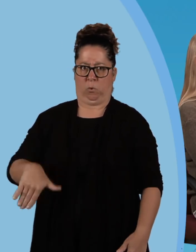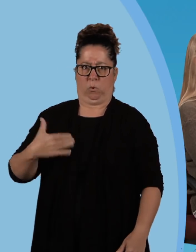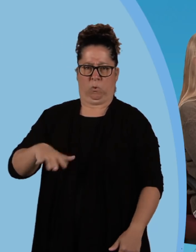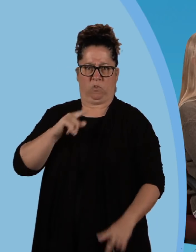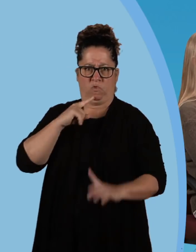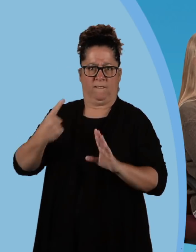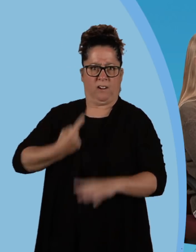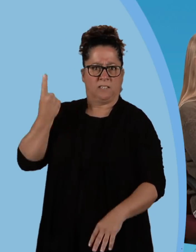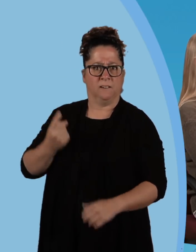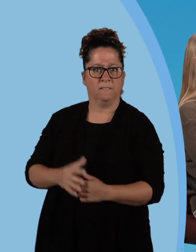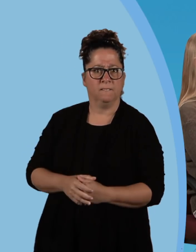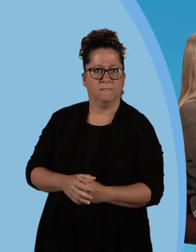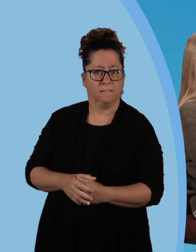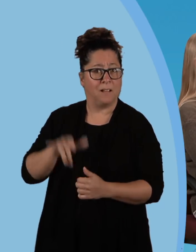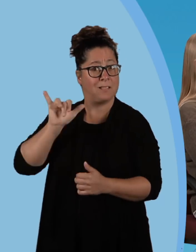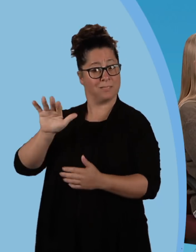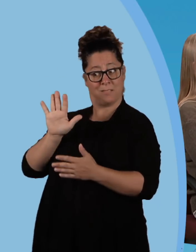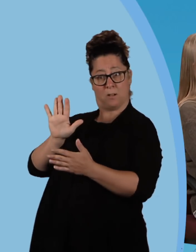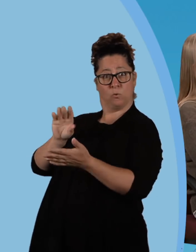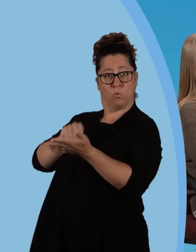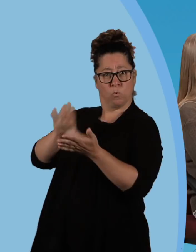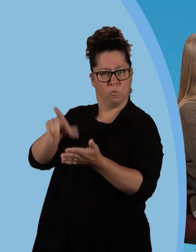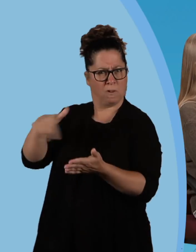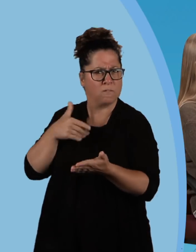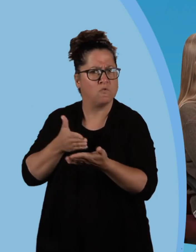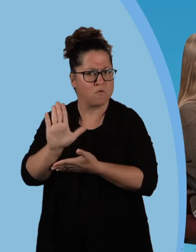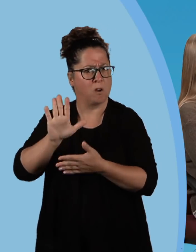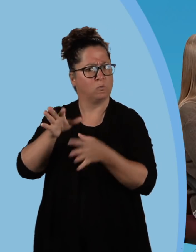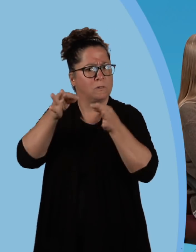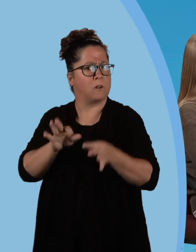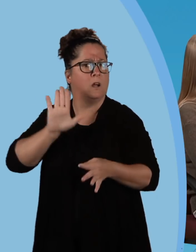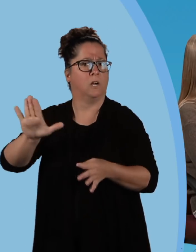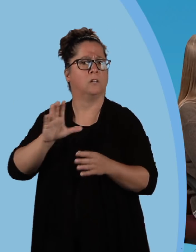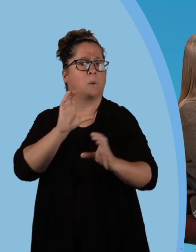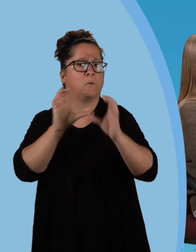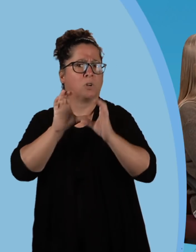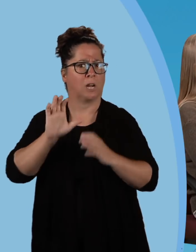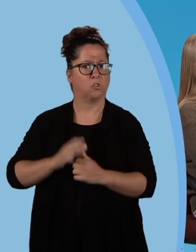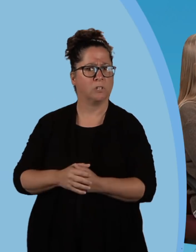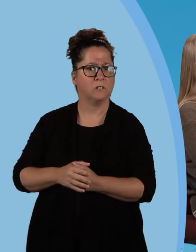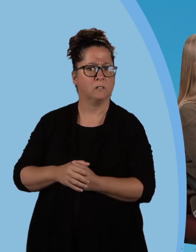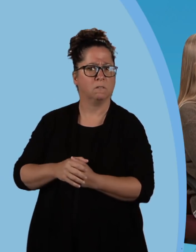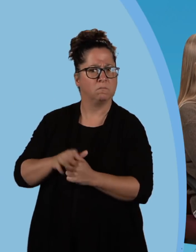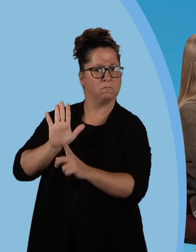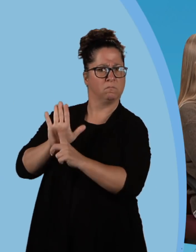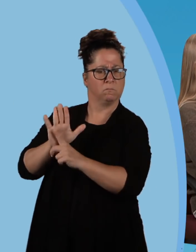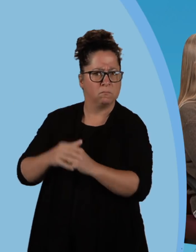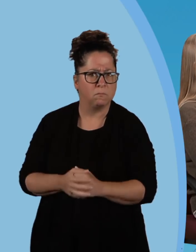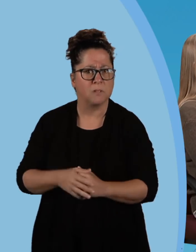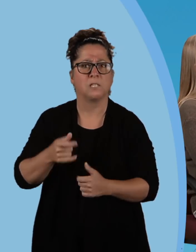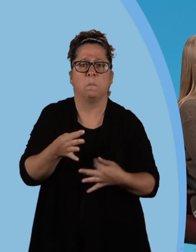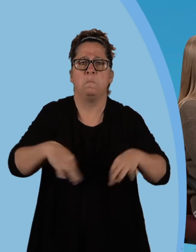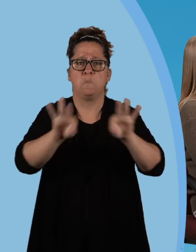This student has a right to decide her own communication needs. So that's, I think that's important that,